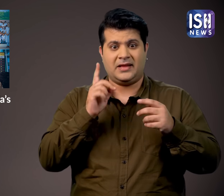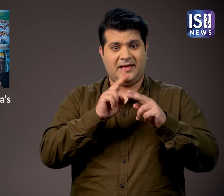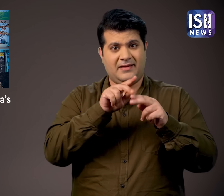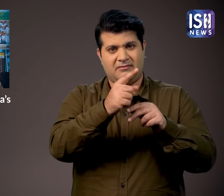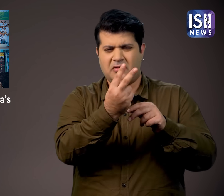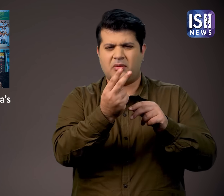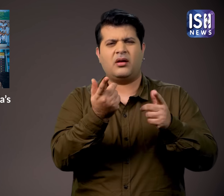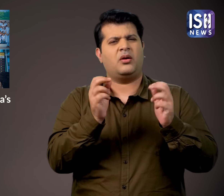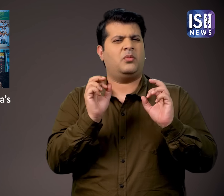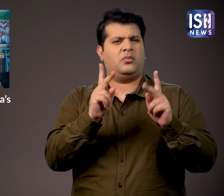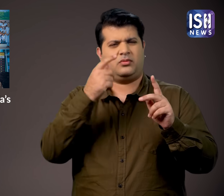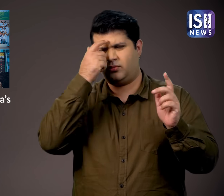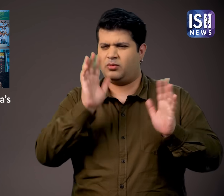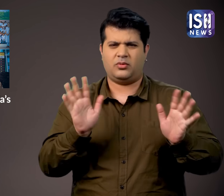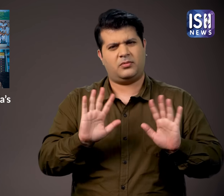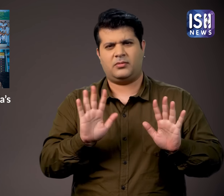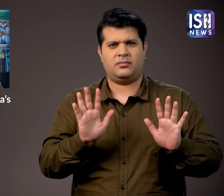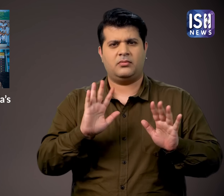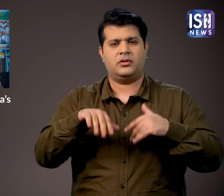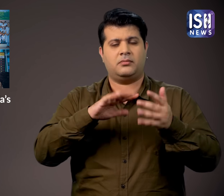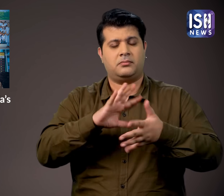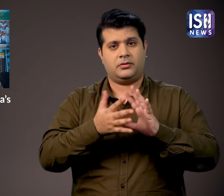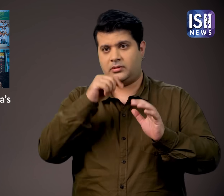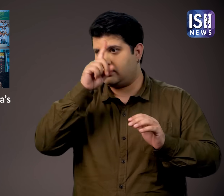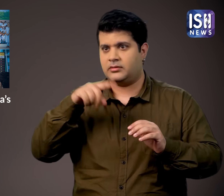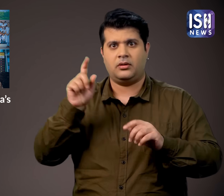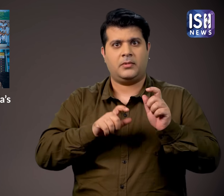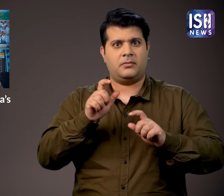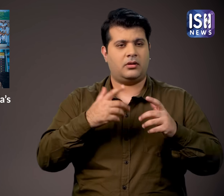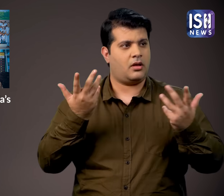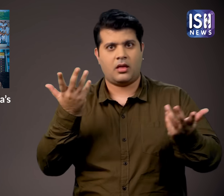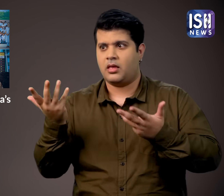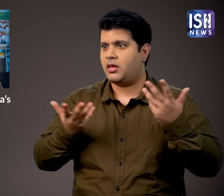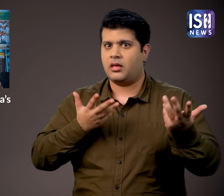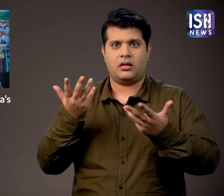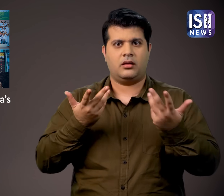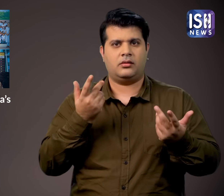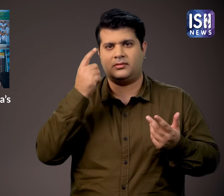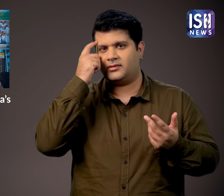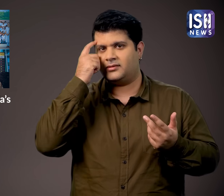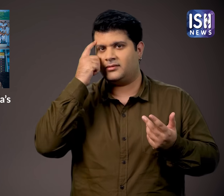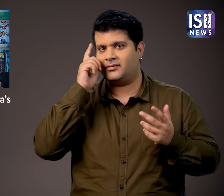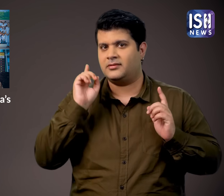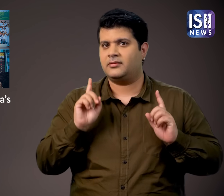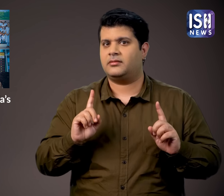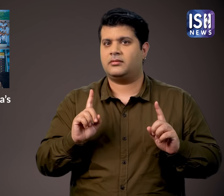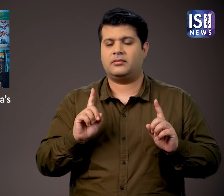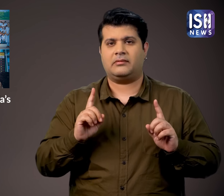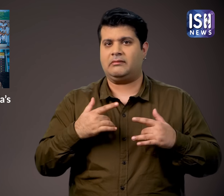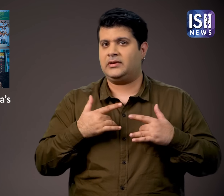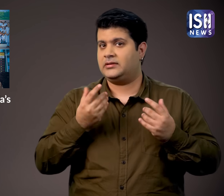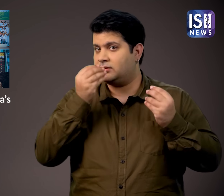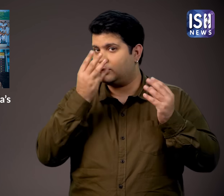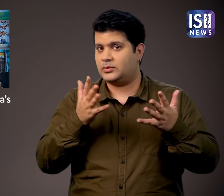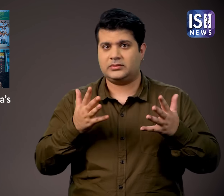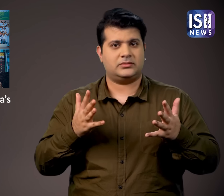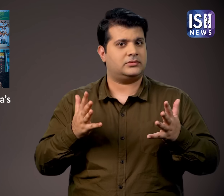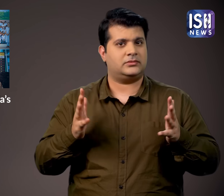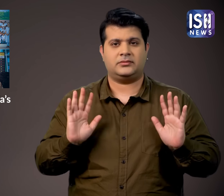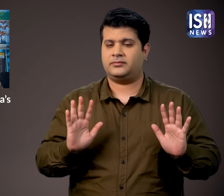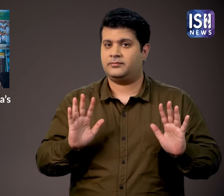When the giants stumble, the public has nowhere to turn. This must be given serious thought.